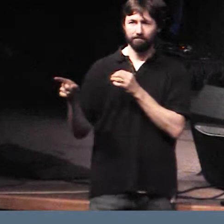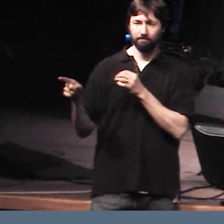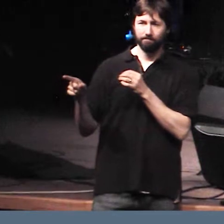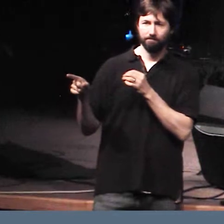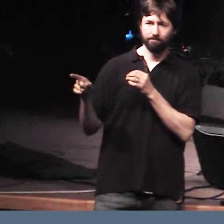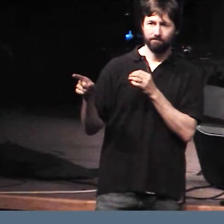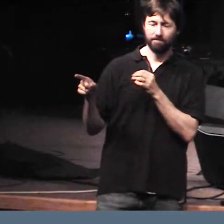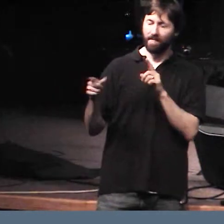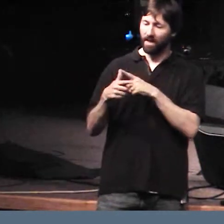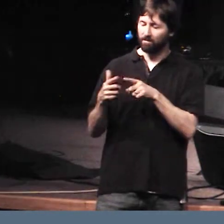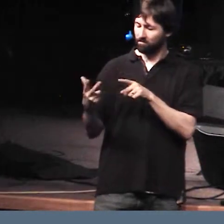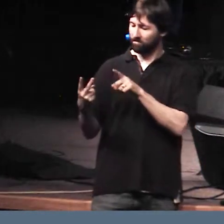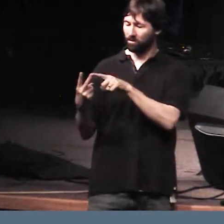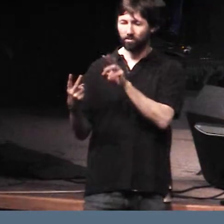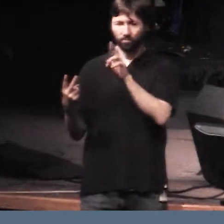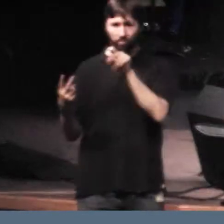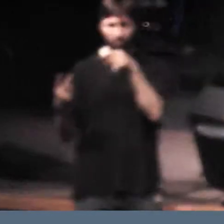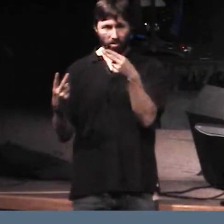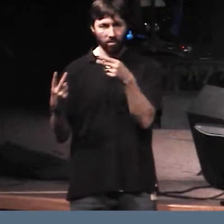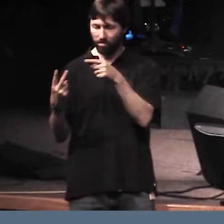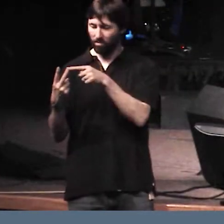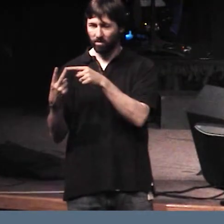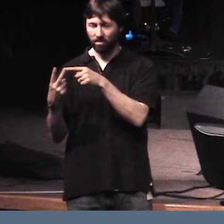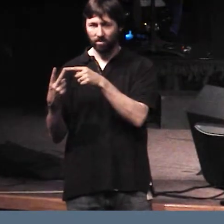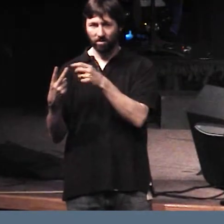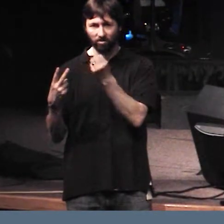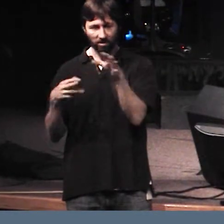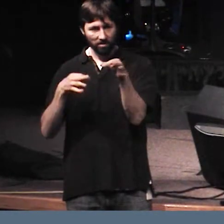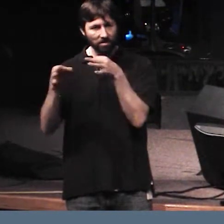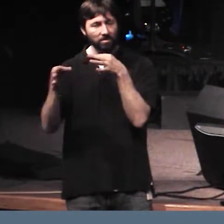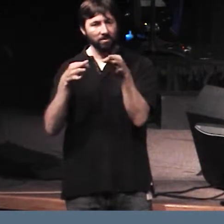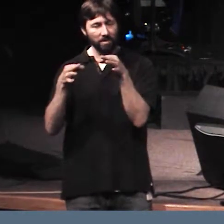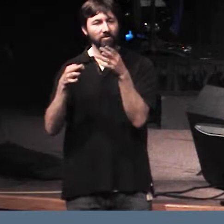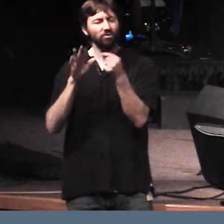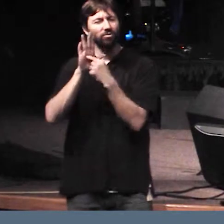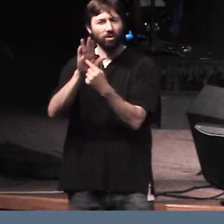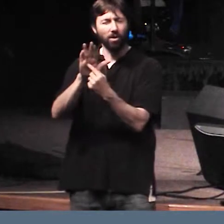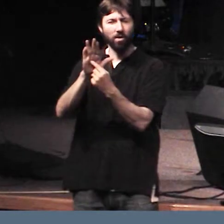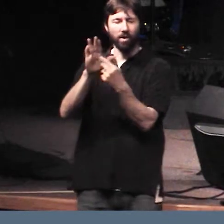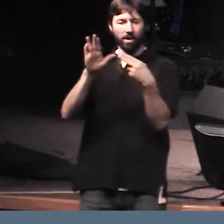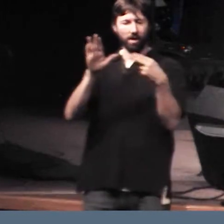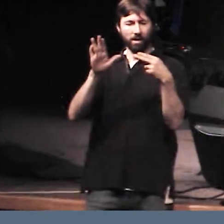we have Ruth Ruth, a person who demonstrates well she demonstrates cHesed